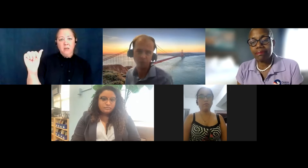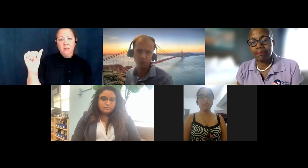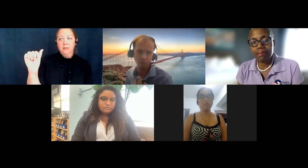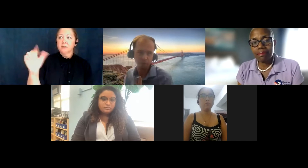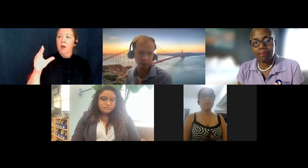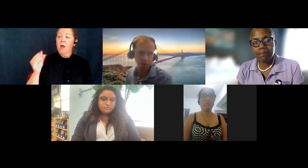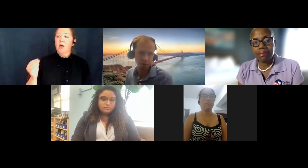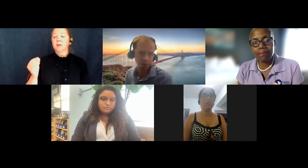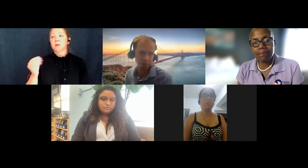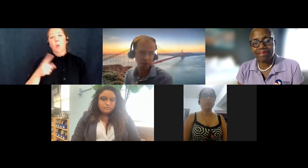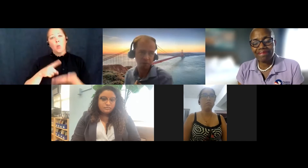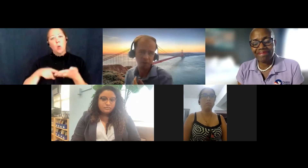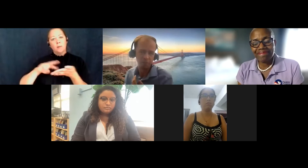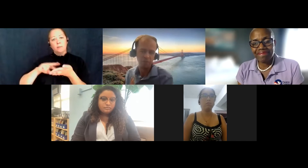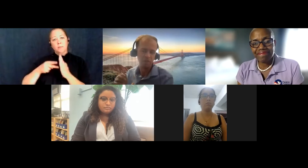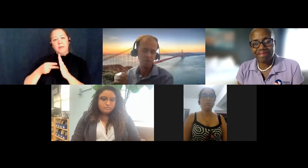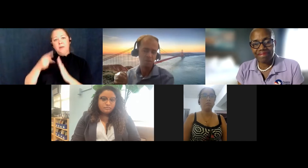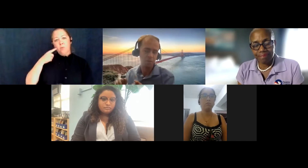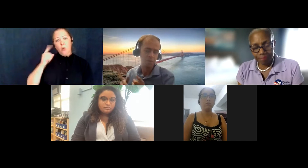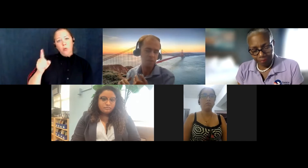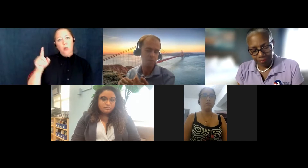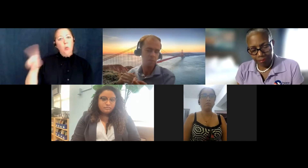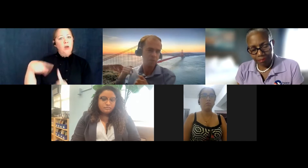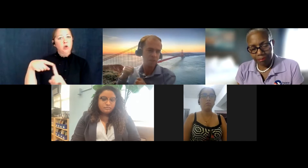what it has meant for you when you have been volunteering for the Peace Corps response?